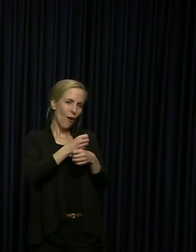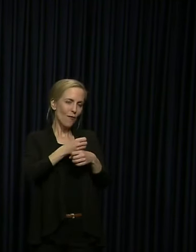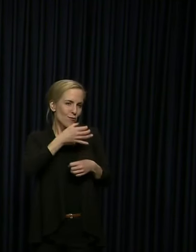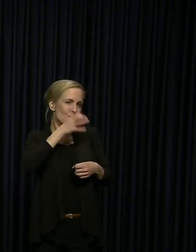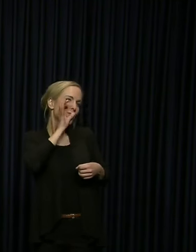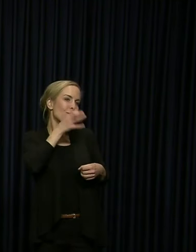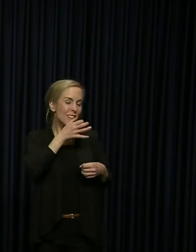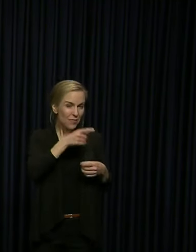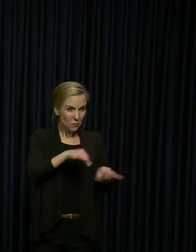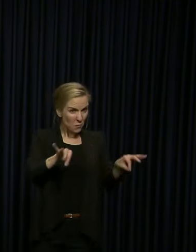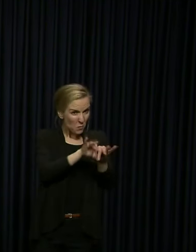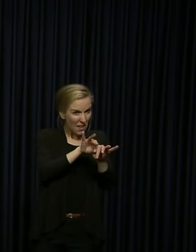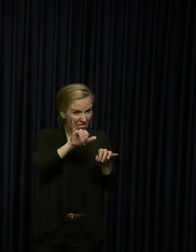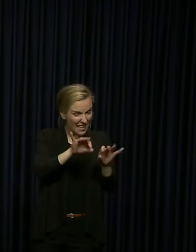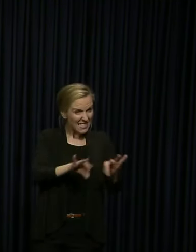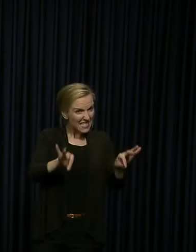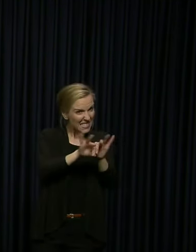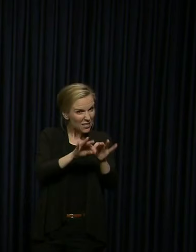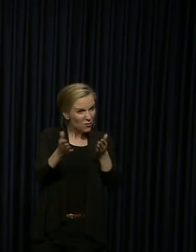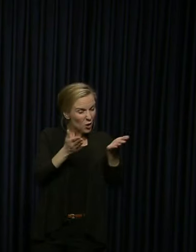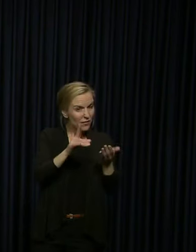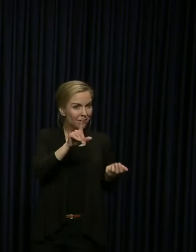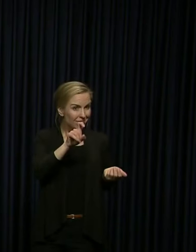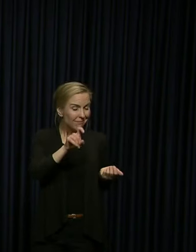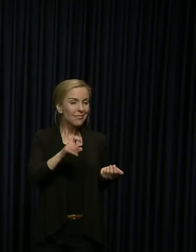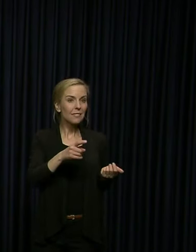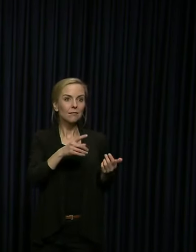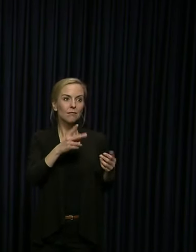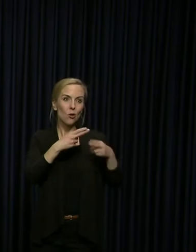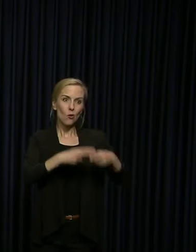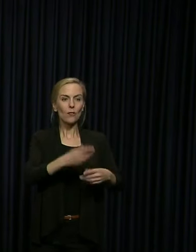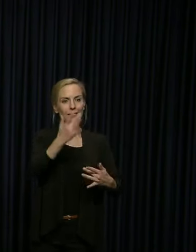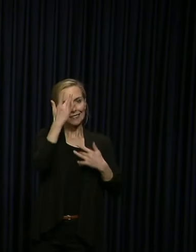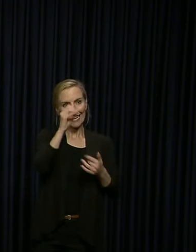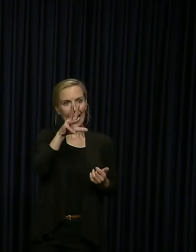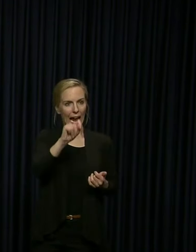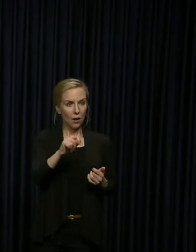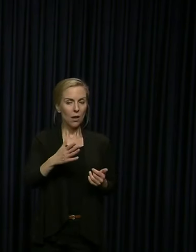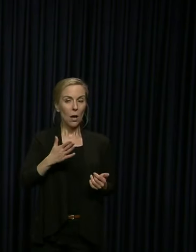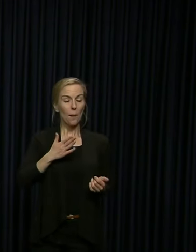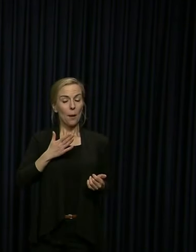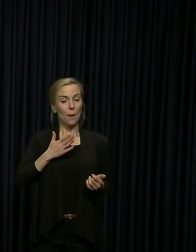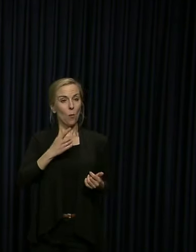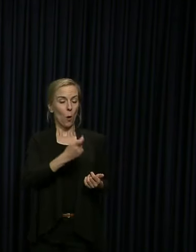VERY MUCH DEPENDS ON HOW MUCH INTERAC OR POSSIBLE CONTACT